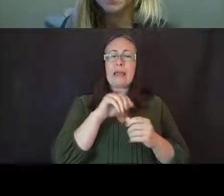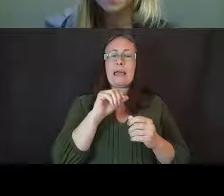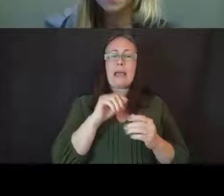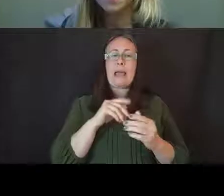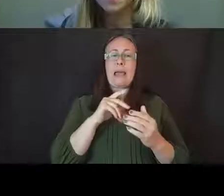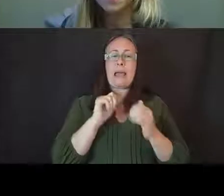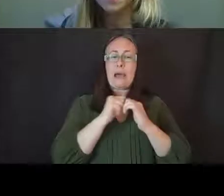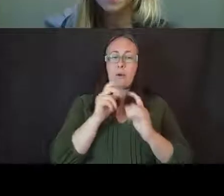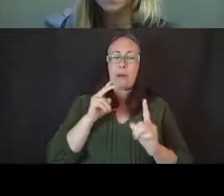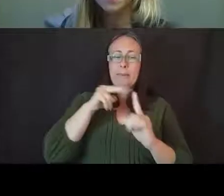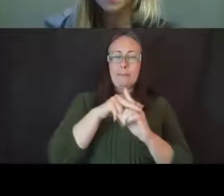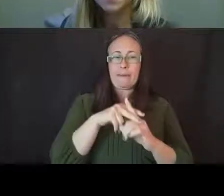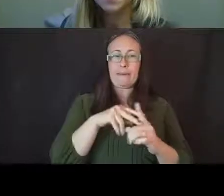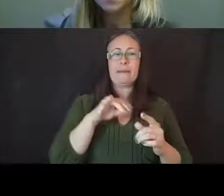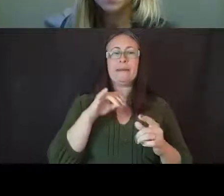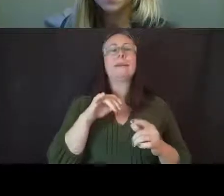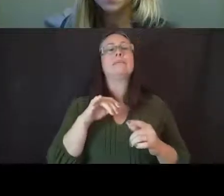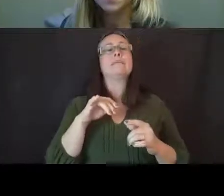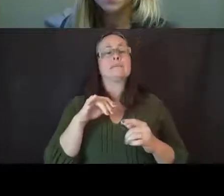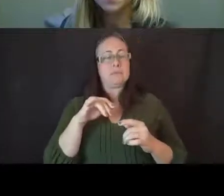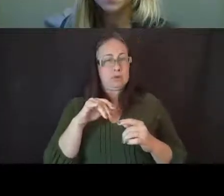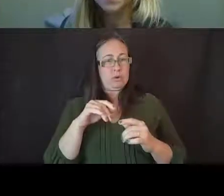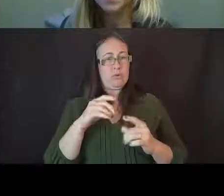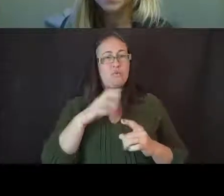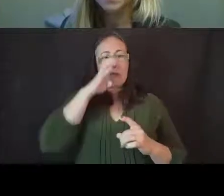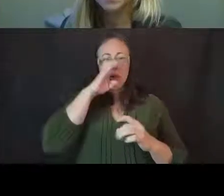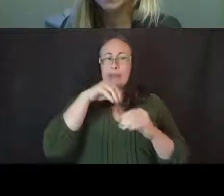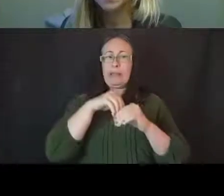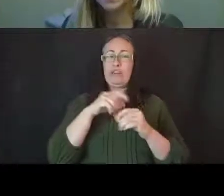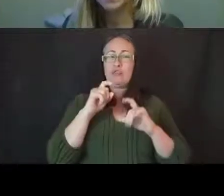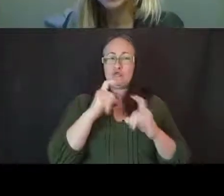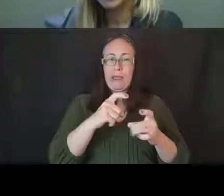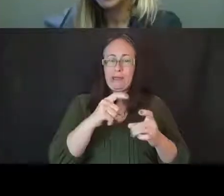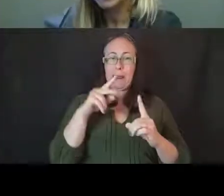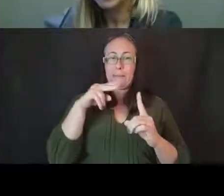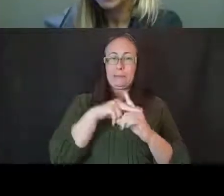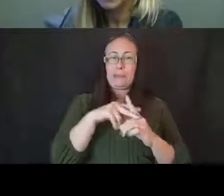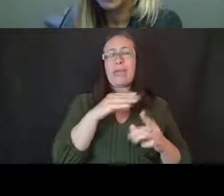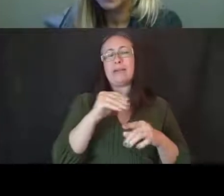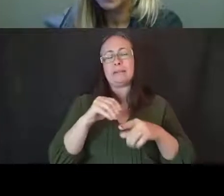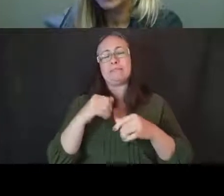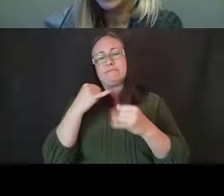that will be addressing rigor in grant applications, and then we'll talk about training and resources at the very end.